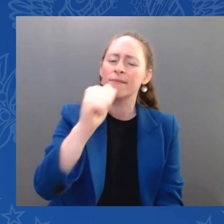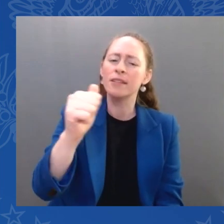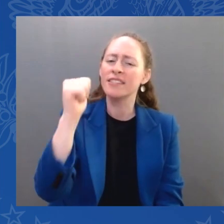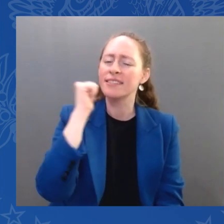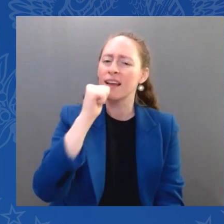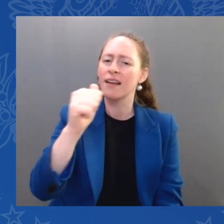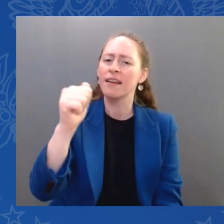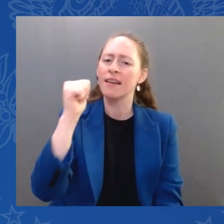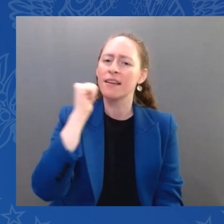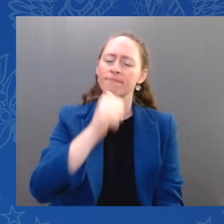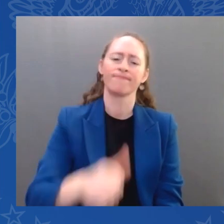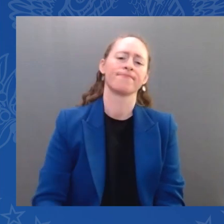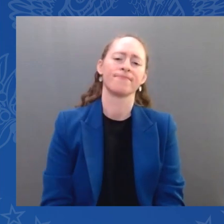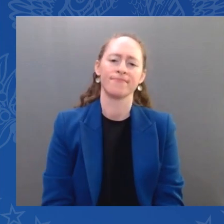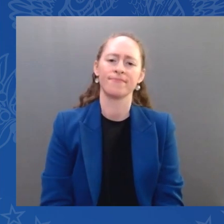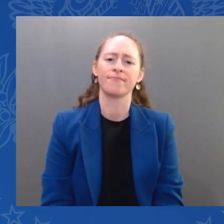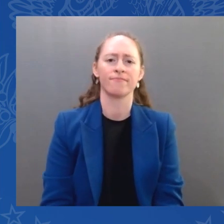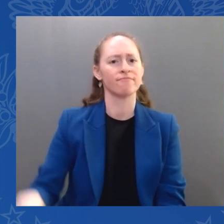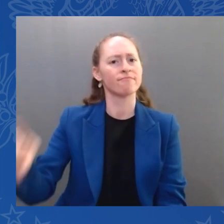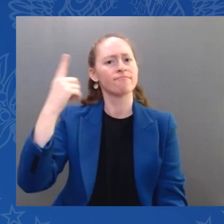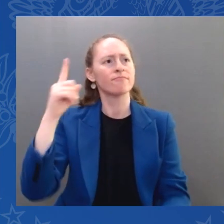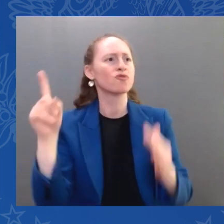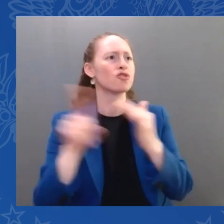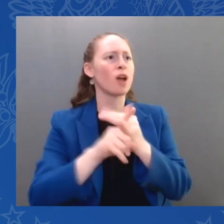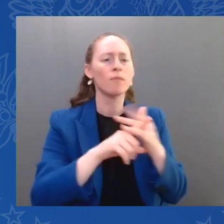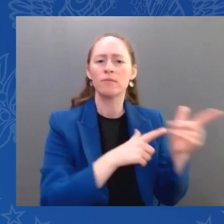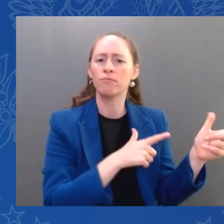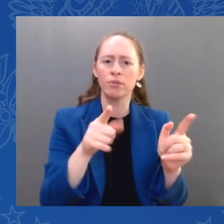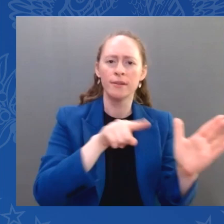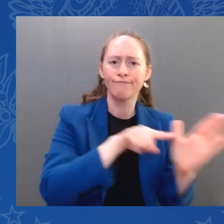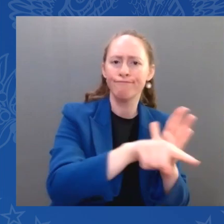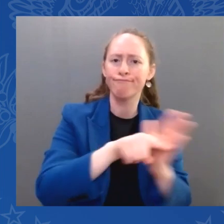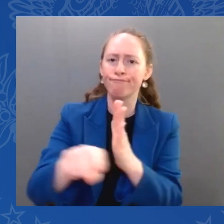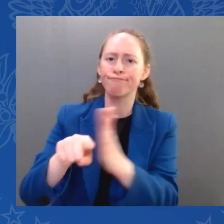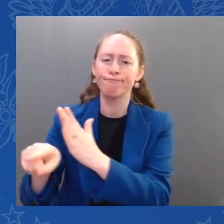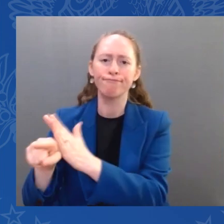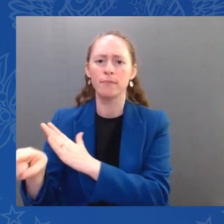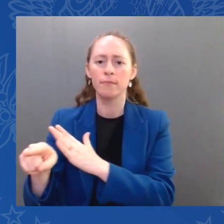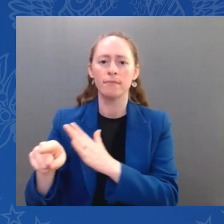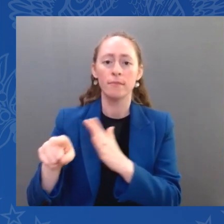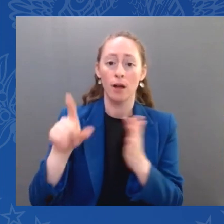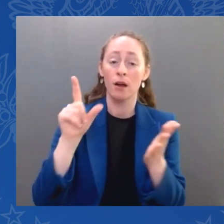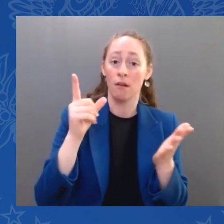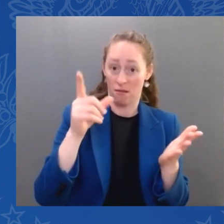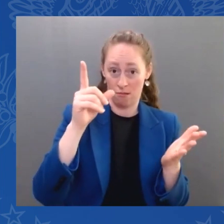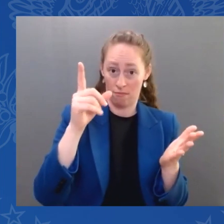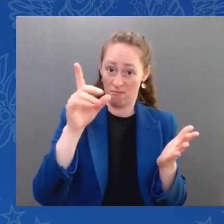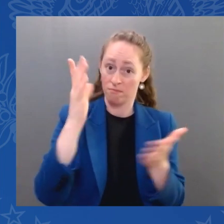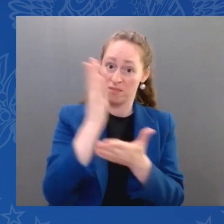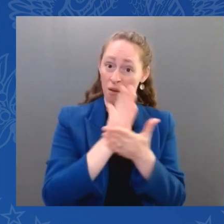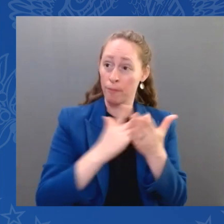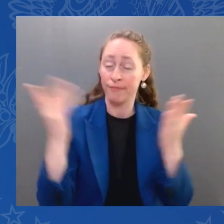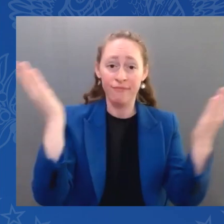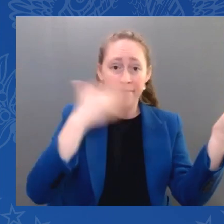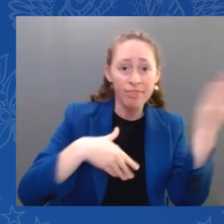a little more than passing mention in the local news. Neighborhoods and streets have been turned into killing fields as well.